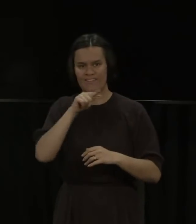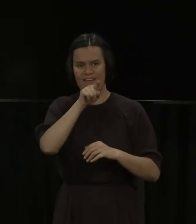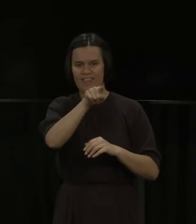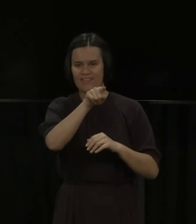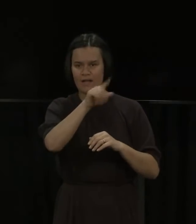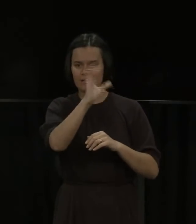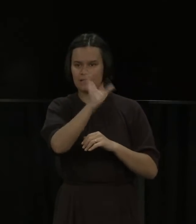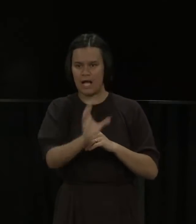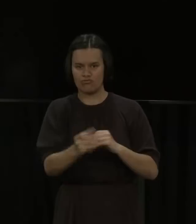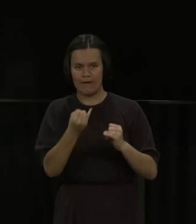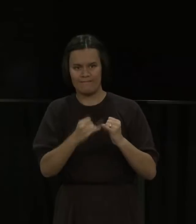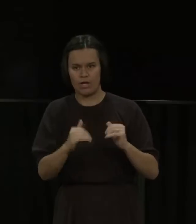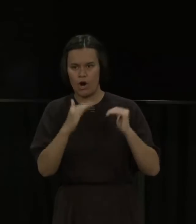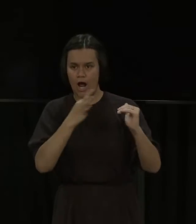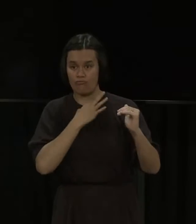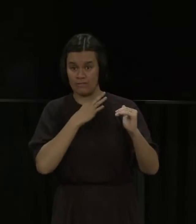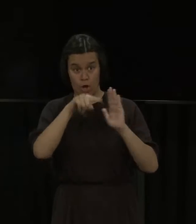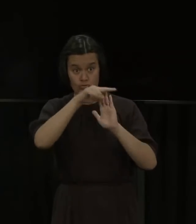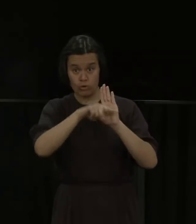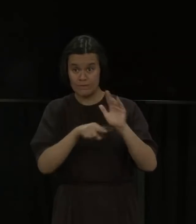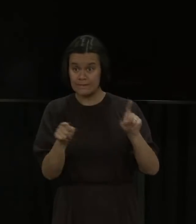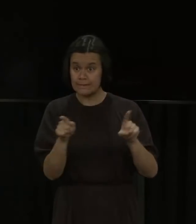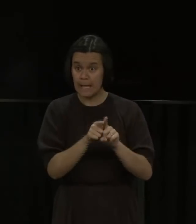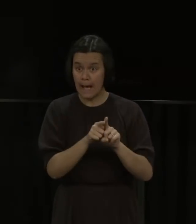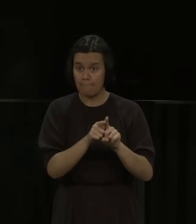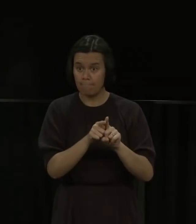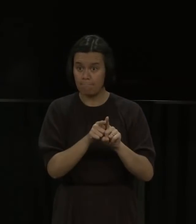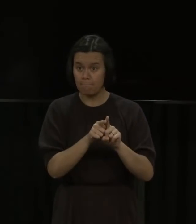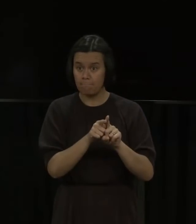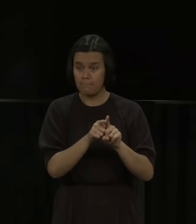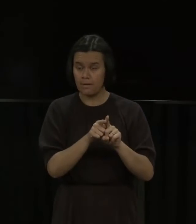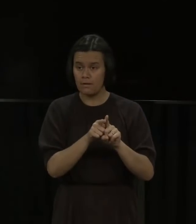you choose for each country, for being very high risk, as